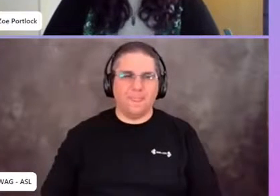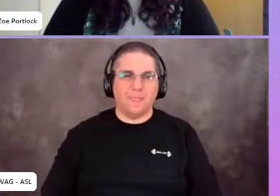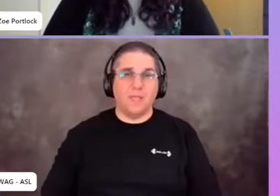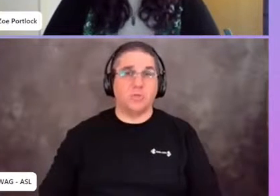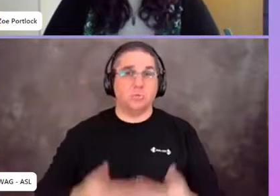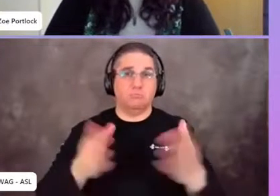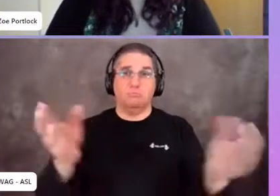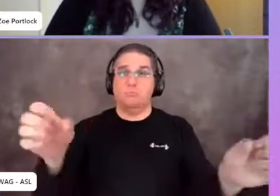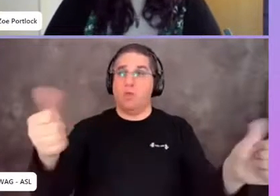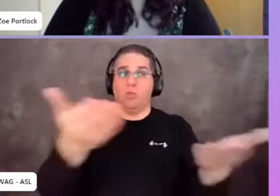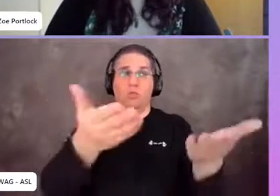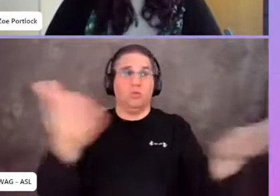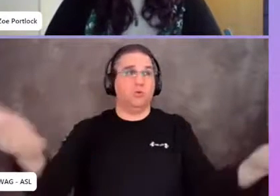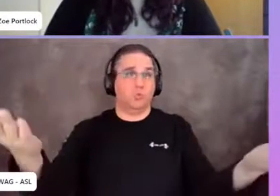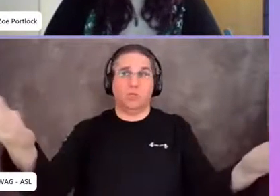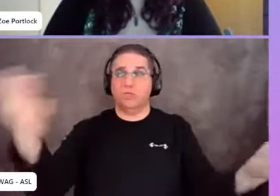[GREG] Awesome, thank you,